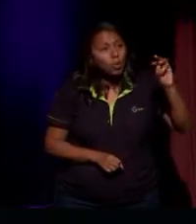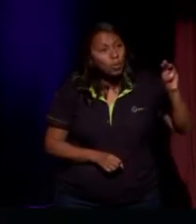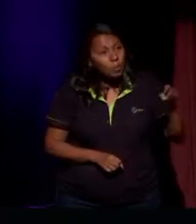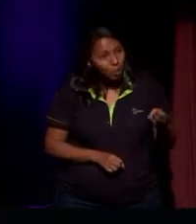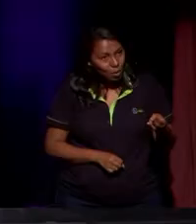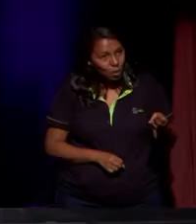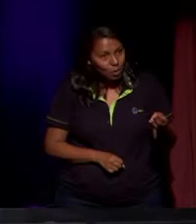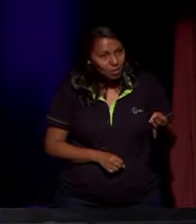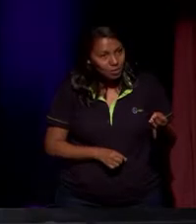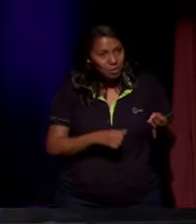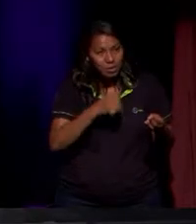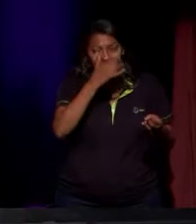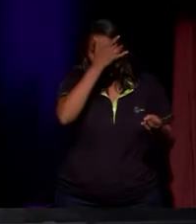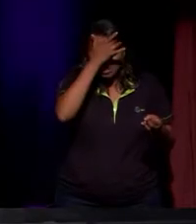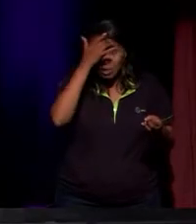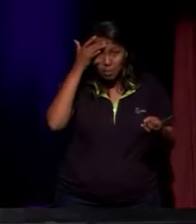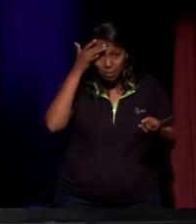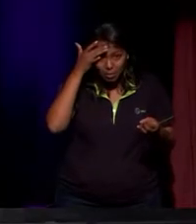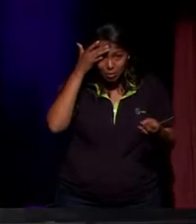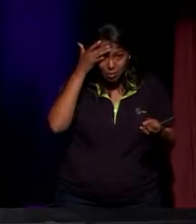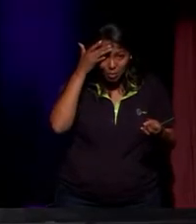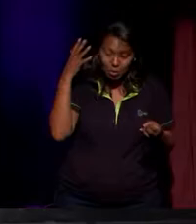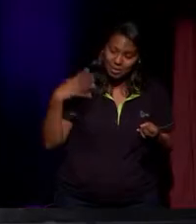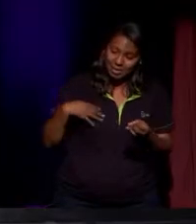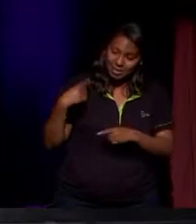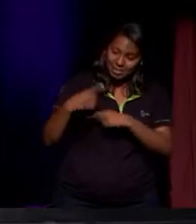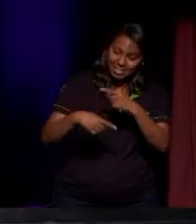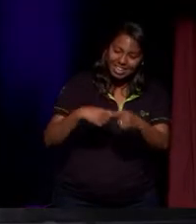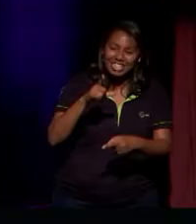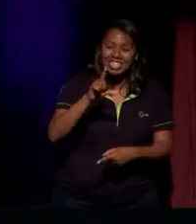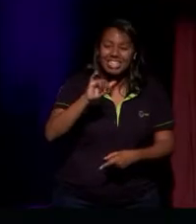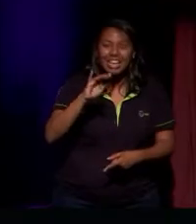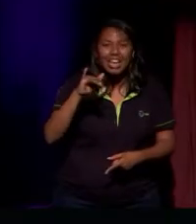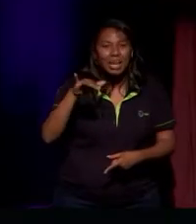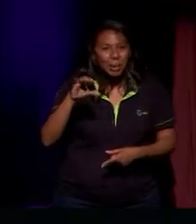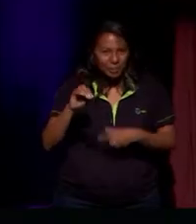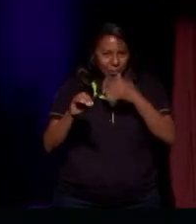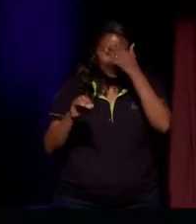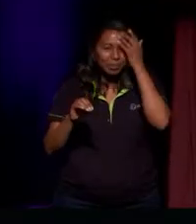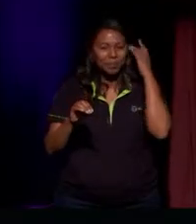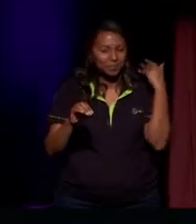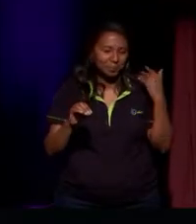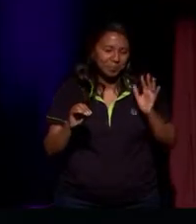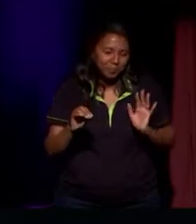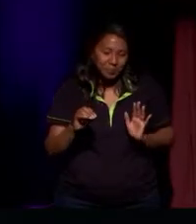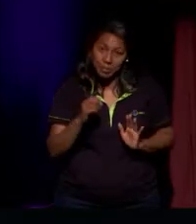descendants of Lebanese, according to community narratives.